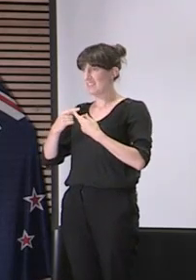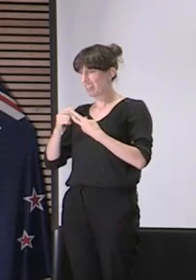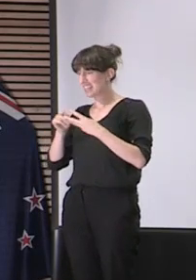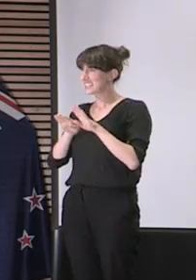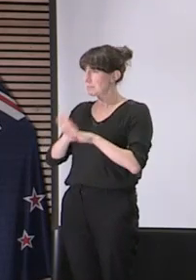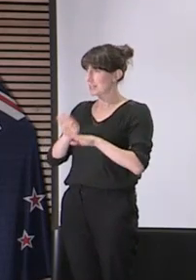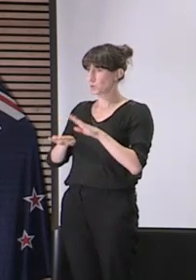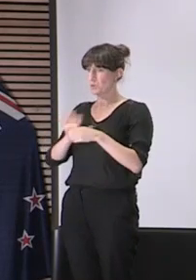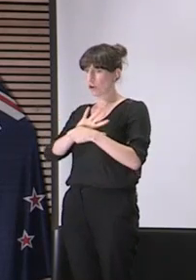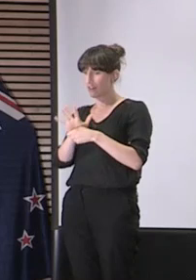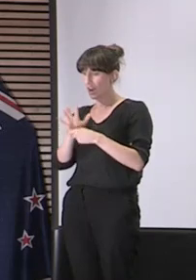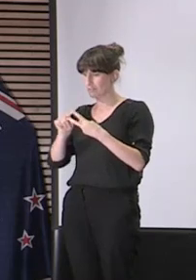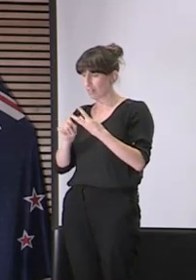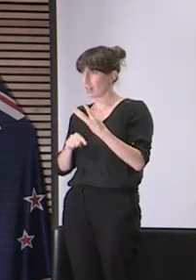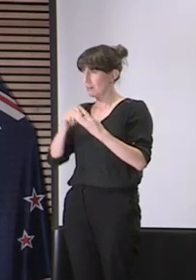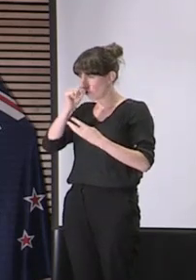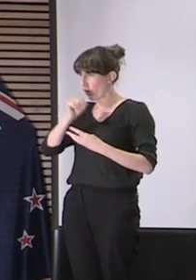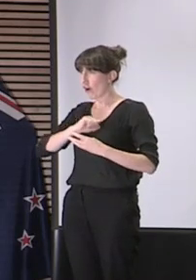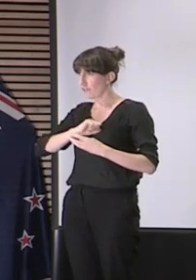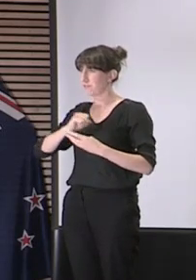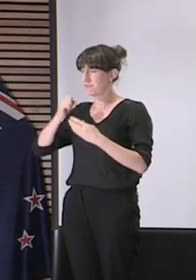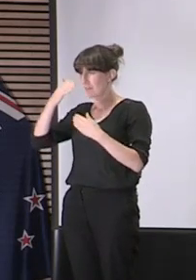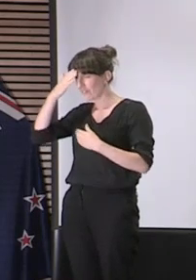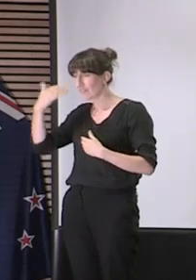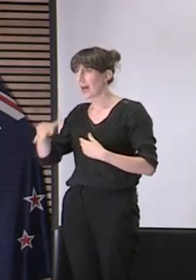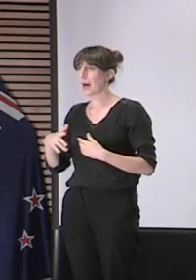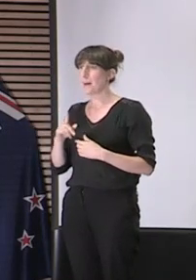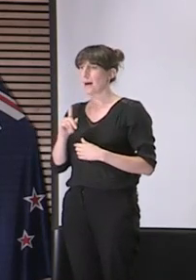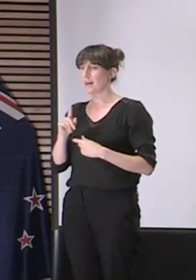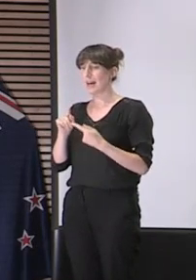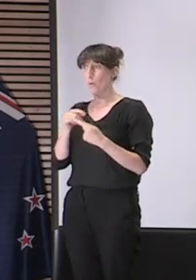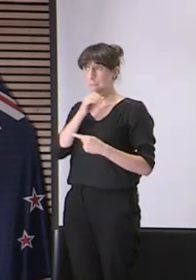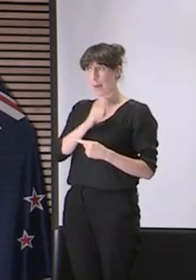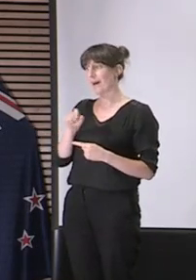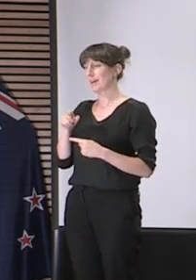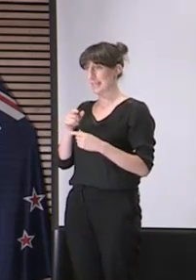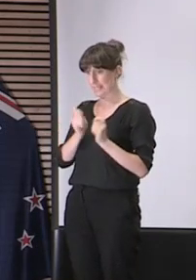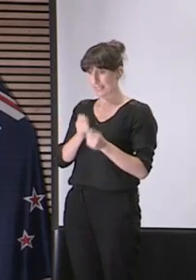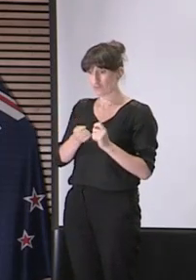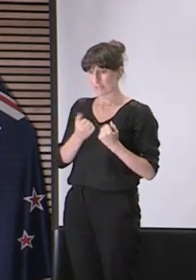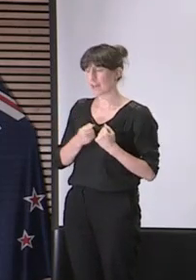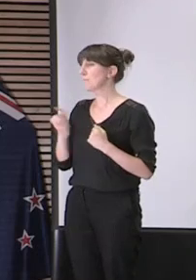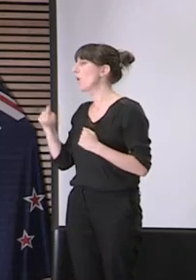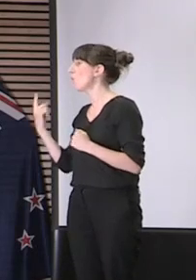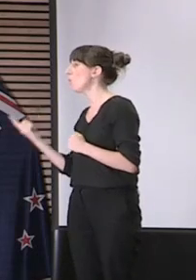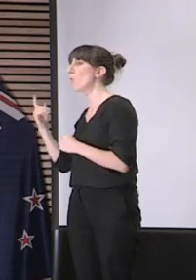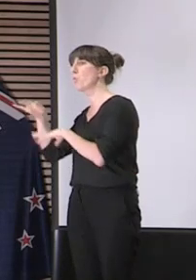clear symptoms of COVID-19 was teed but his wife was refused a test. Should she have been refused a test?